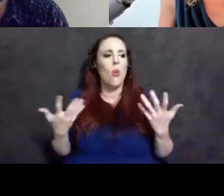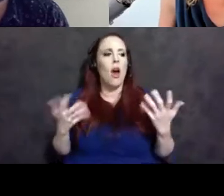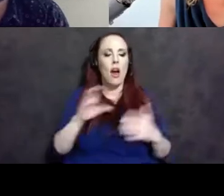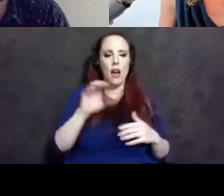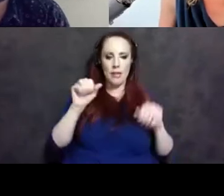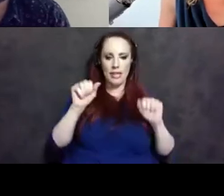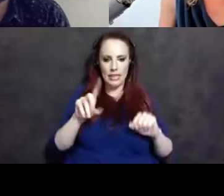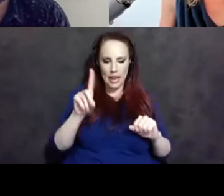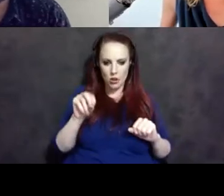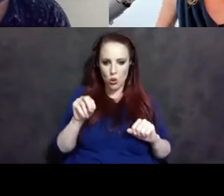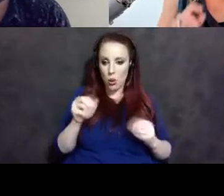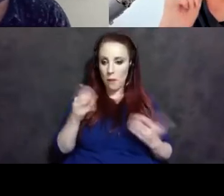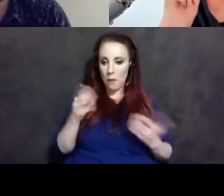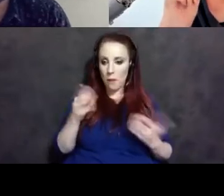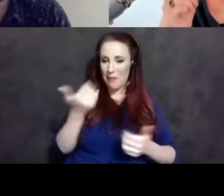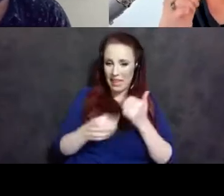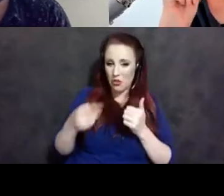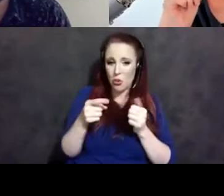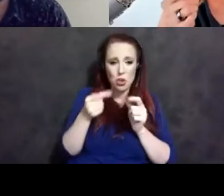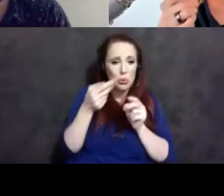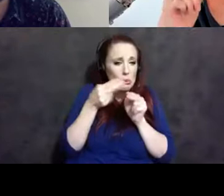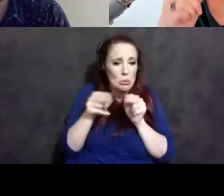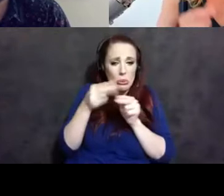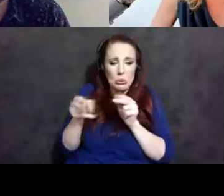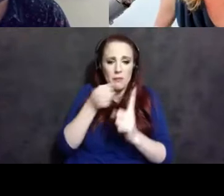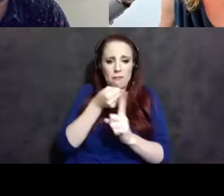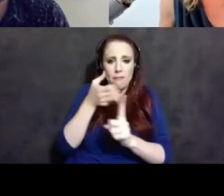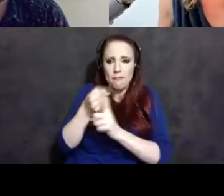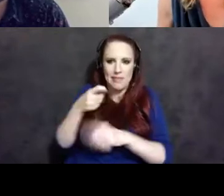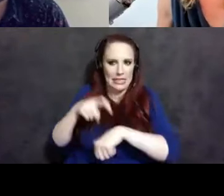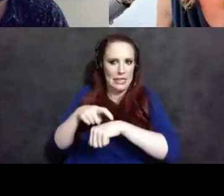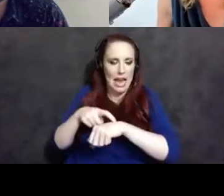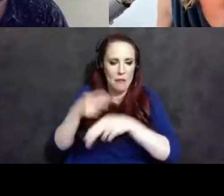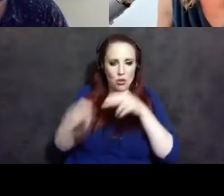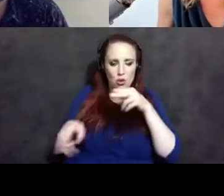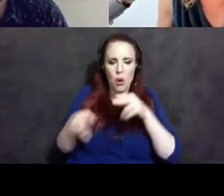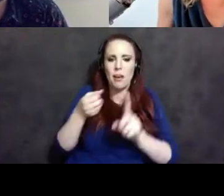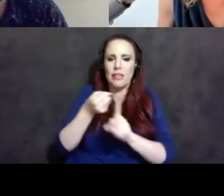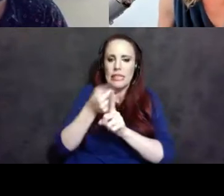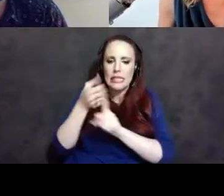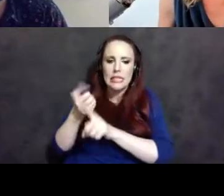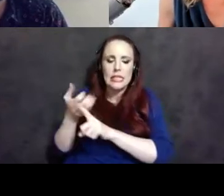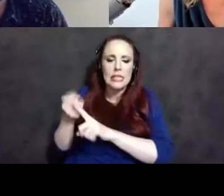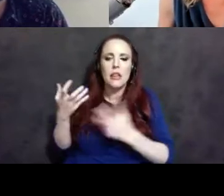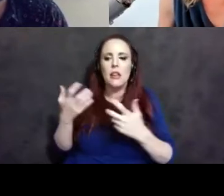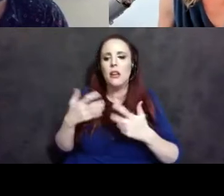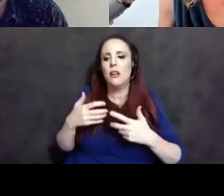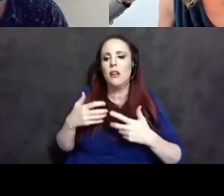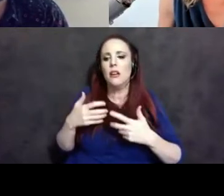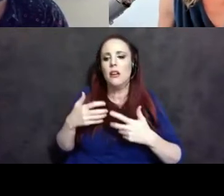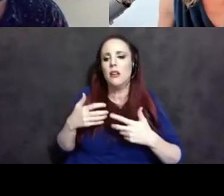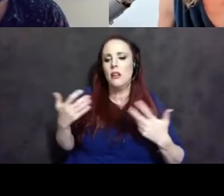And maybe each of you can just say one thing here because we don't have a lot of time around